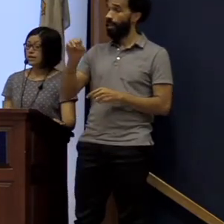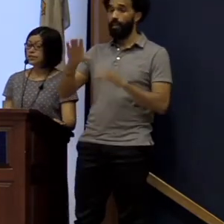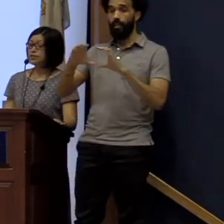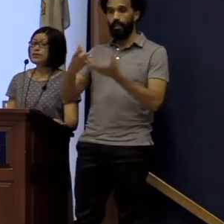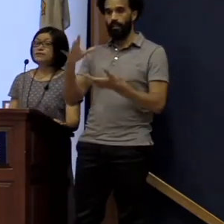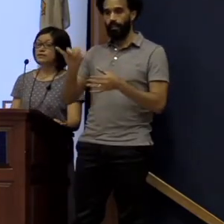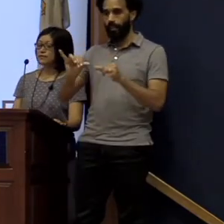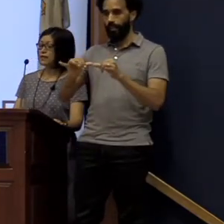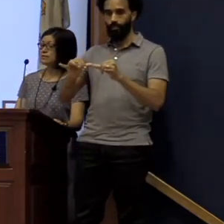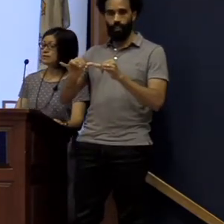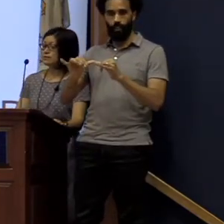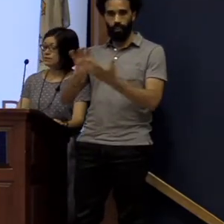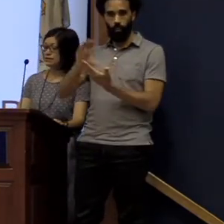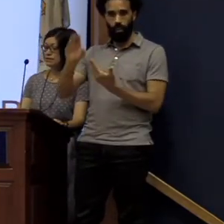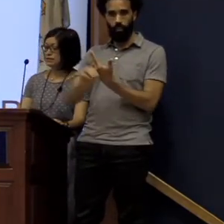engineering for sustainable communities